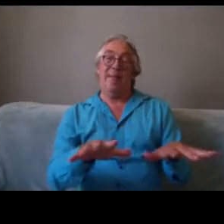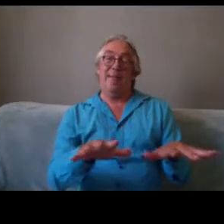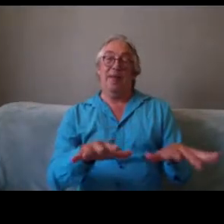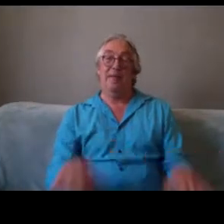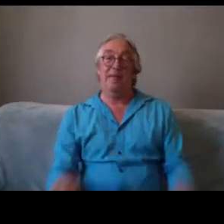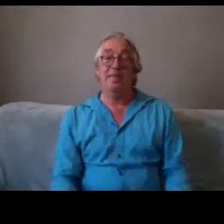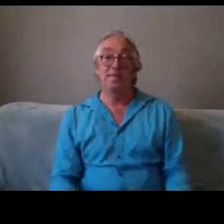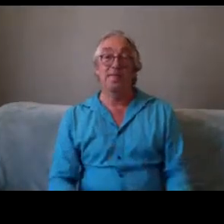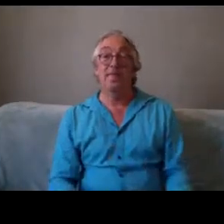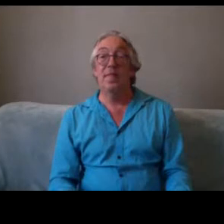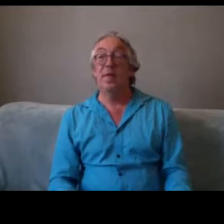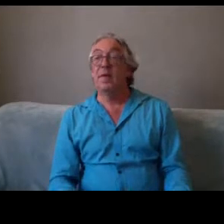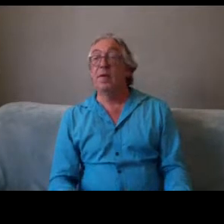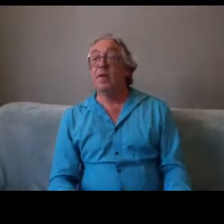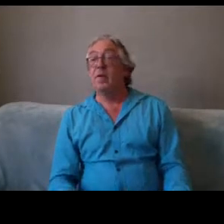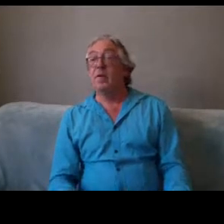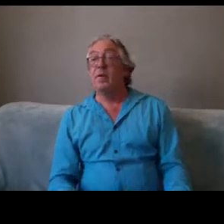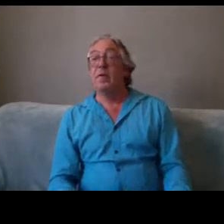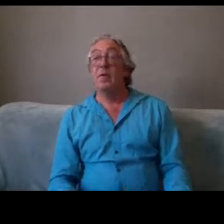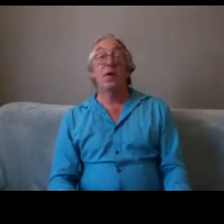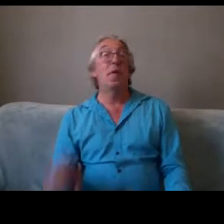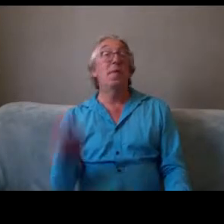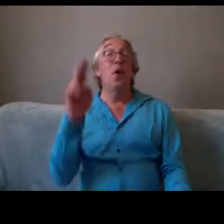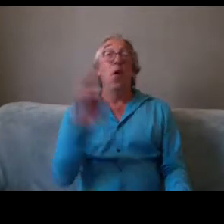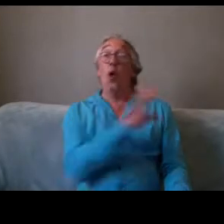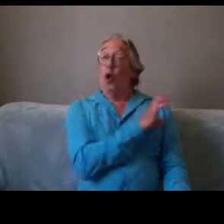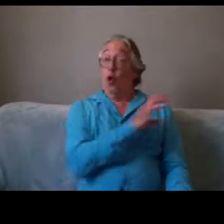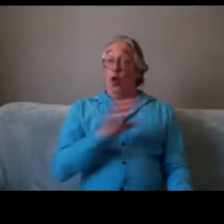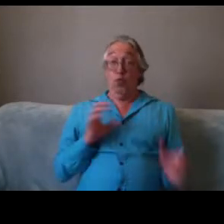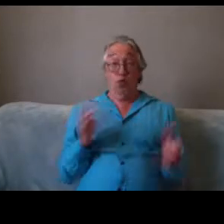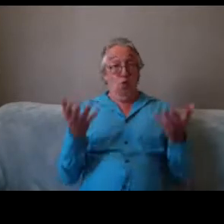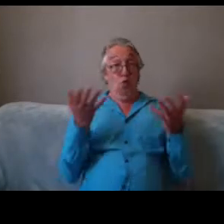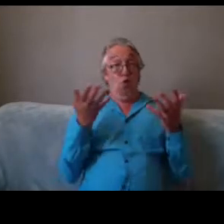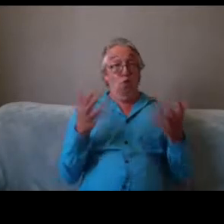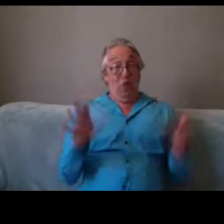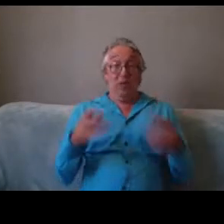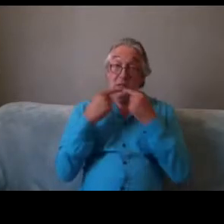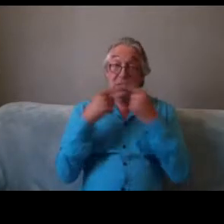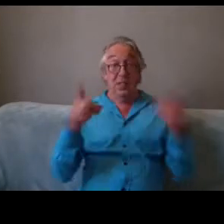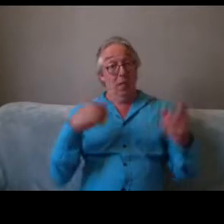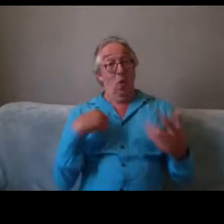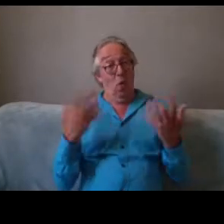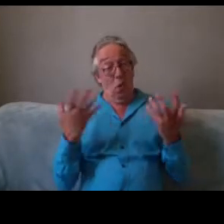Briefly, we need to respect the time of everyone working for this webinar.